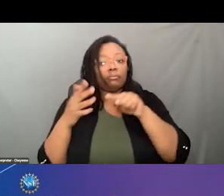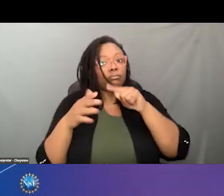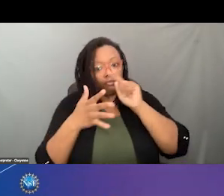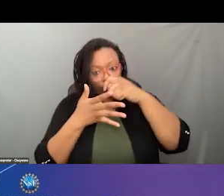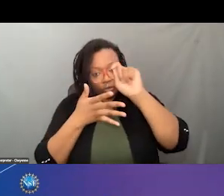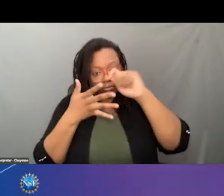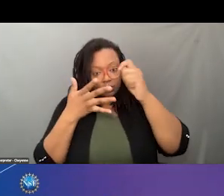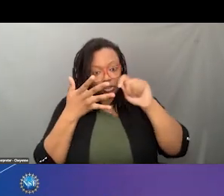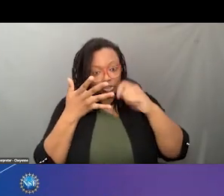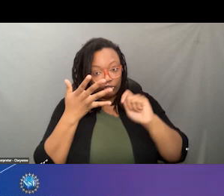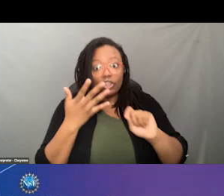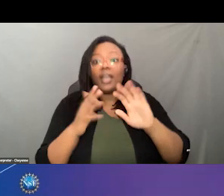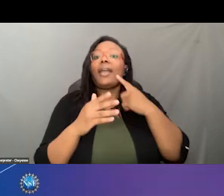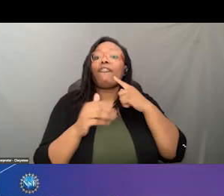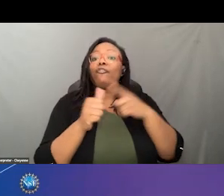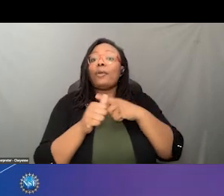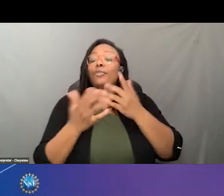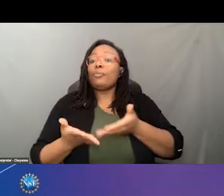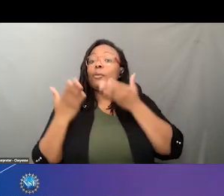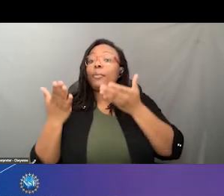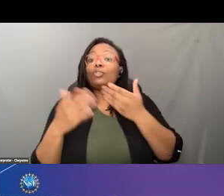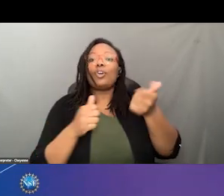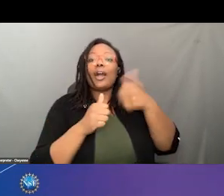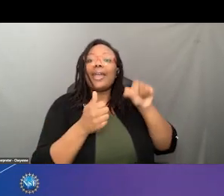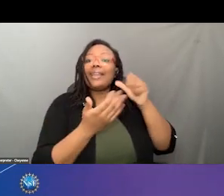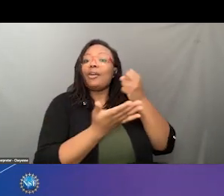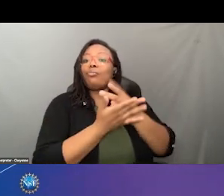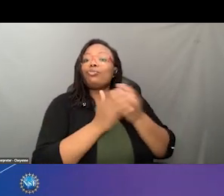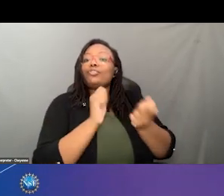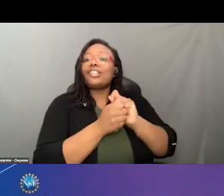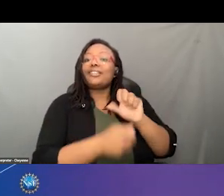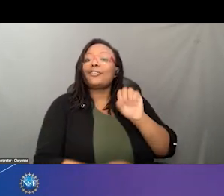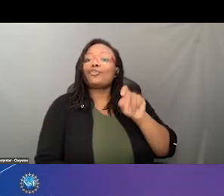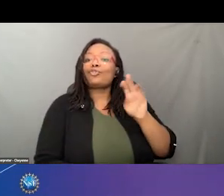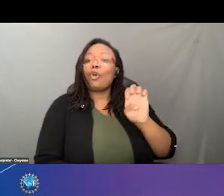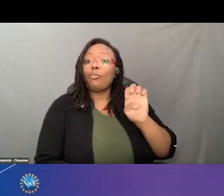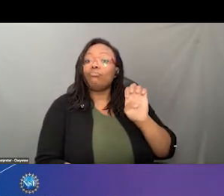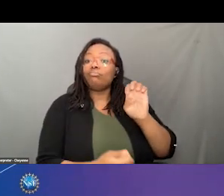either in the original proposal or any approved changes of scope.